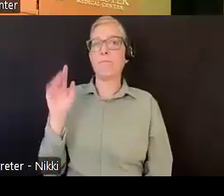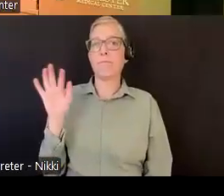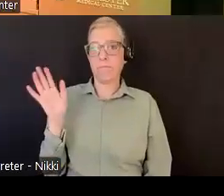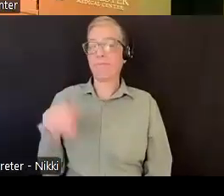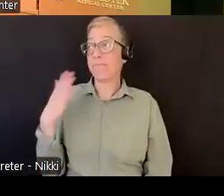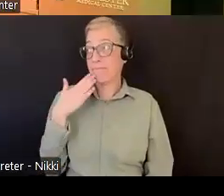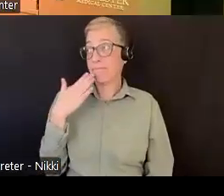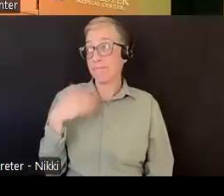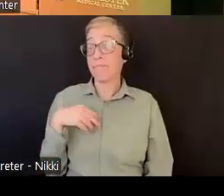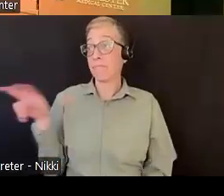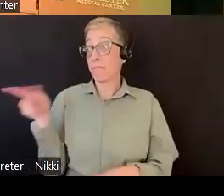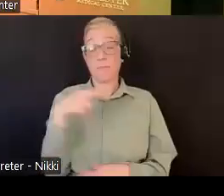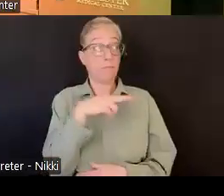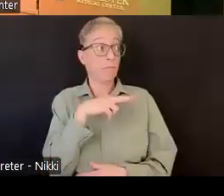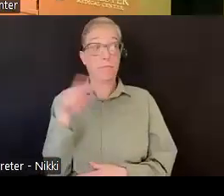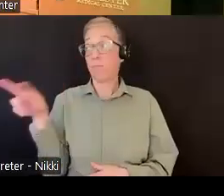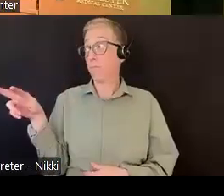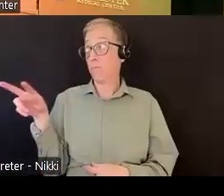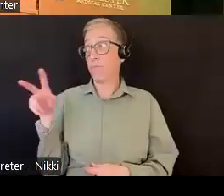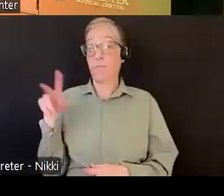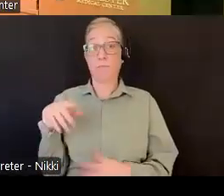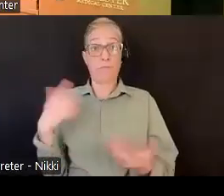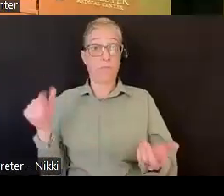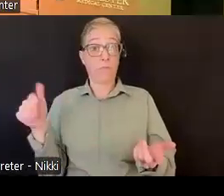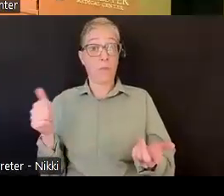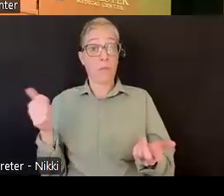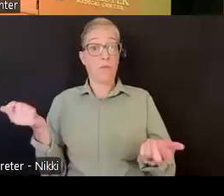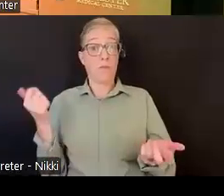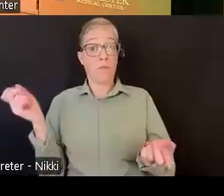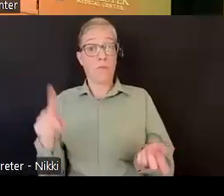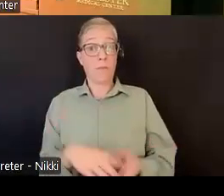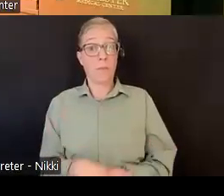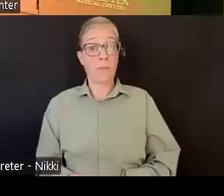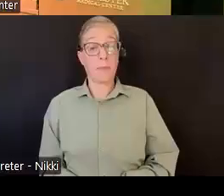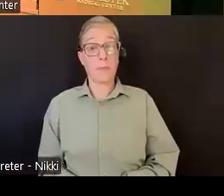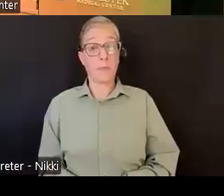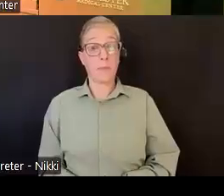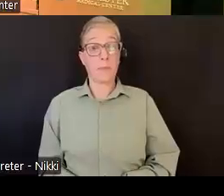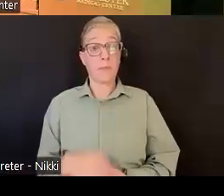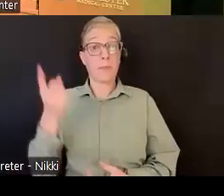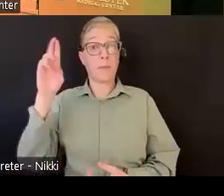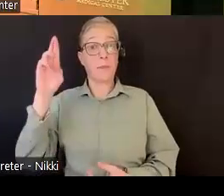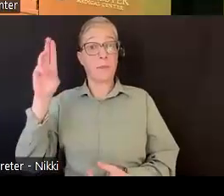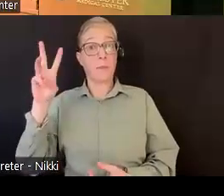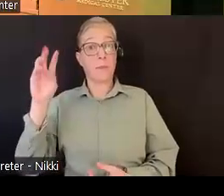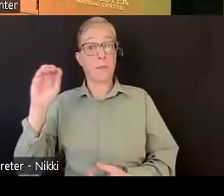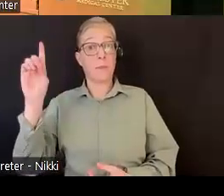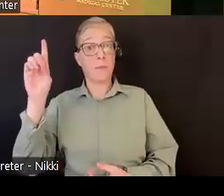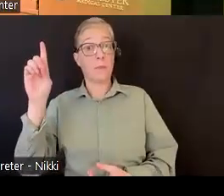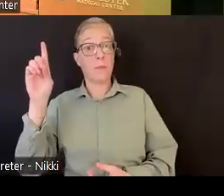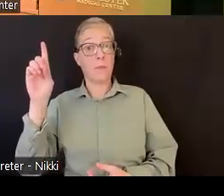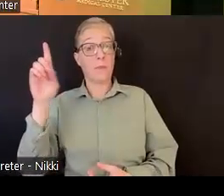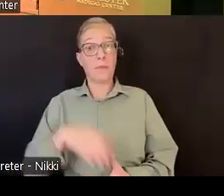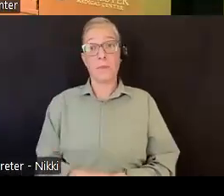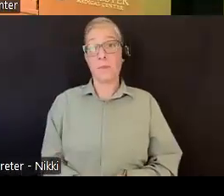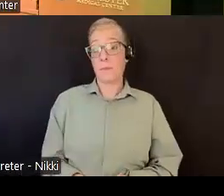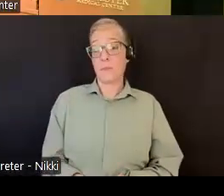at my colleagues here in the room who else has a question? Dr. What? Well, I I thought you might,